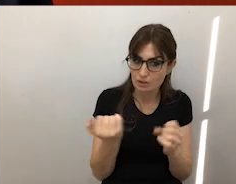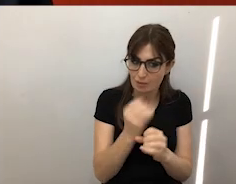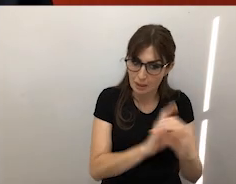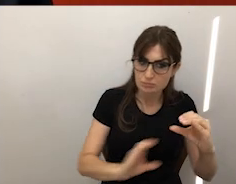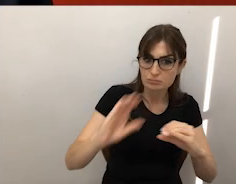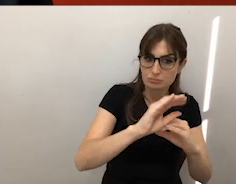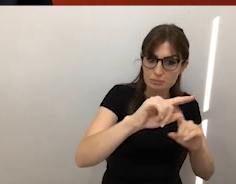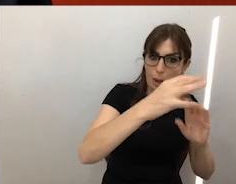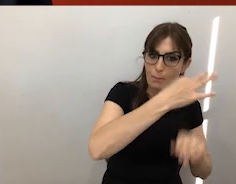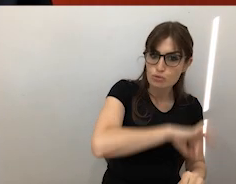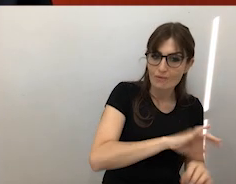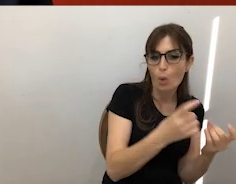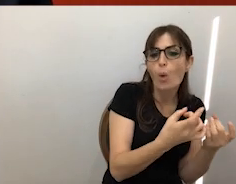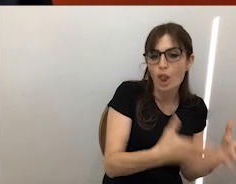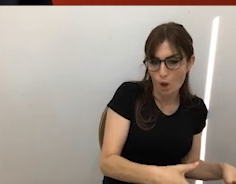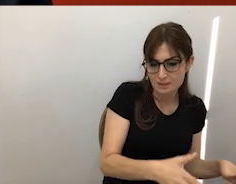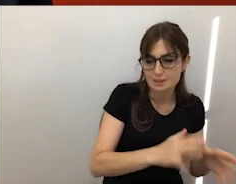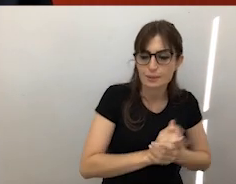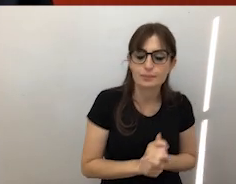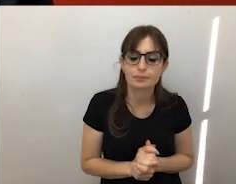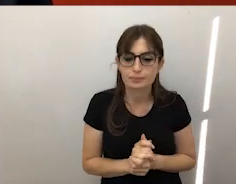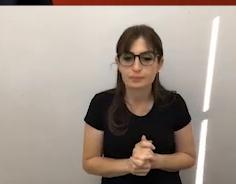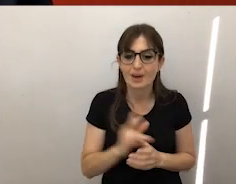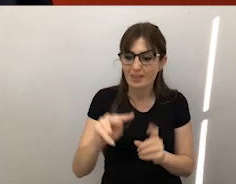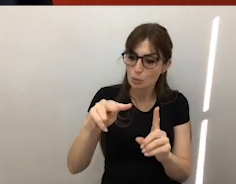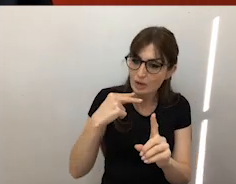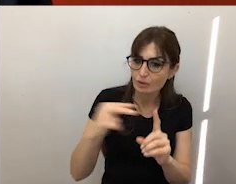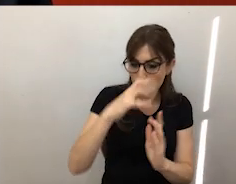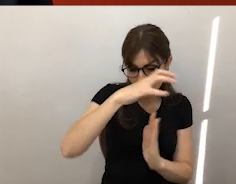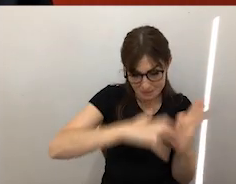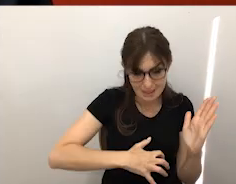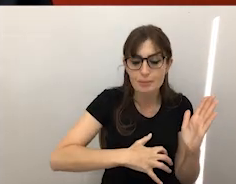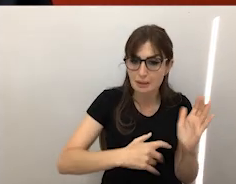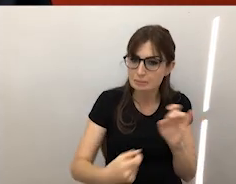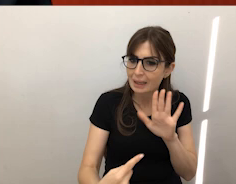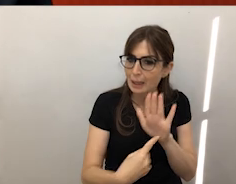surplus or a deficit. Finally, when reviewing an income statement, it is important